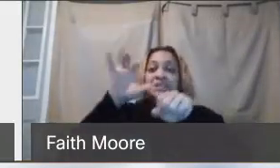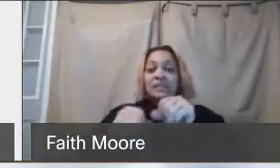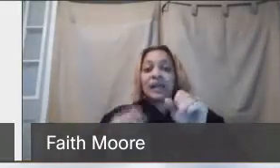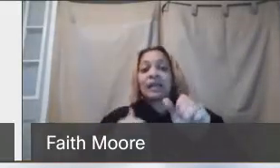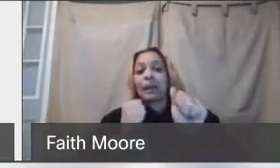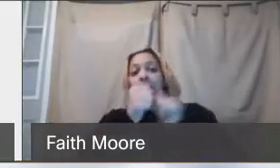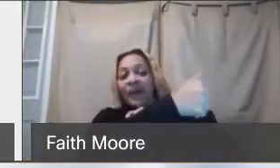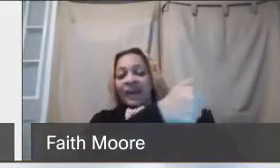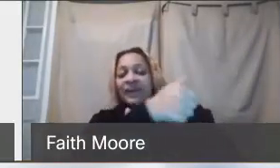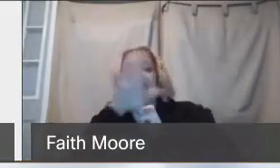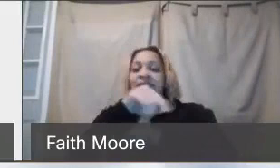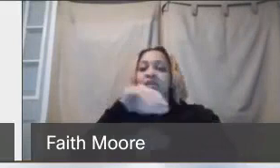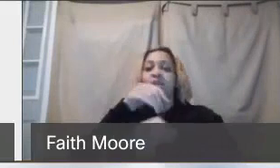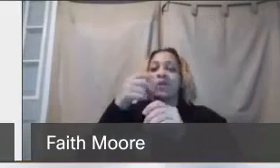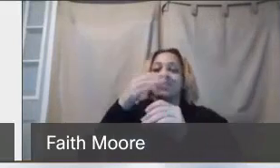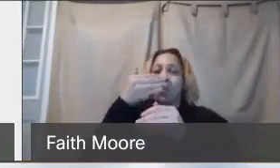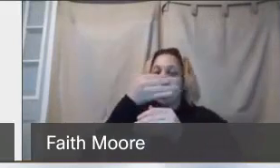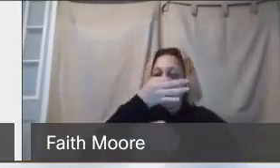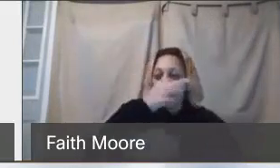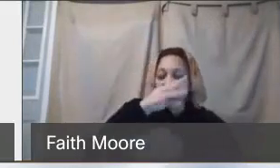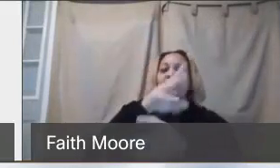Into the National Mall, right there to Jefferson Memorial.